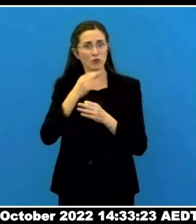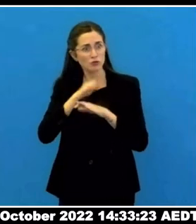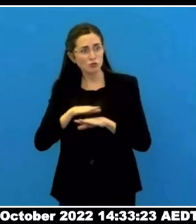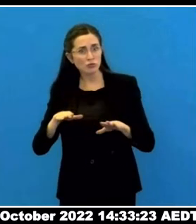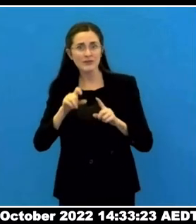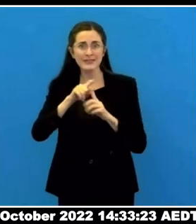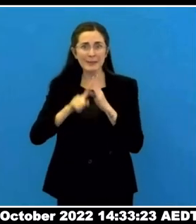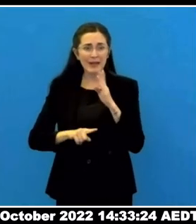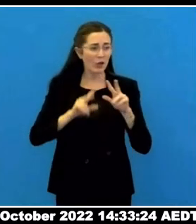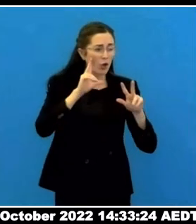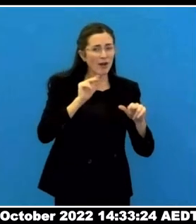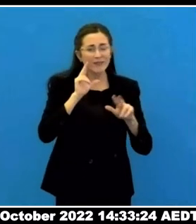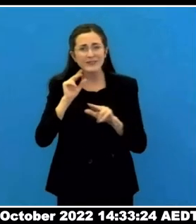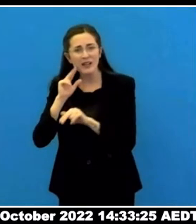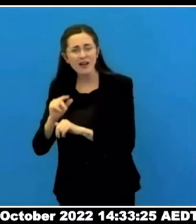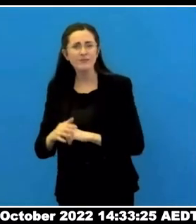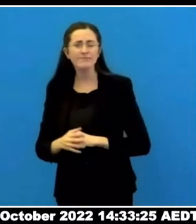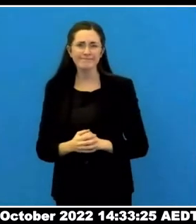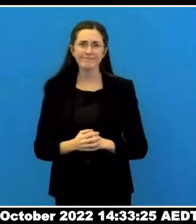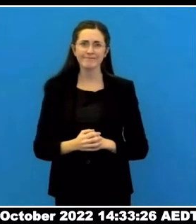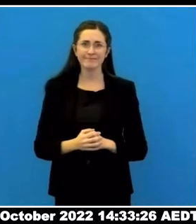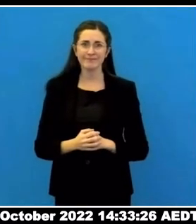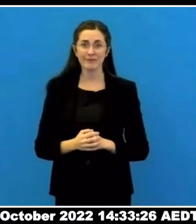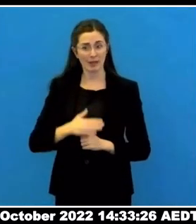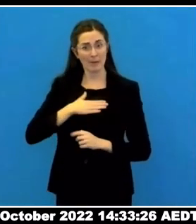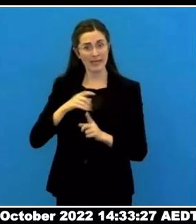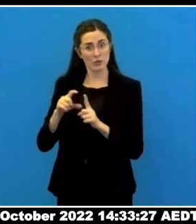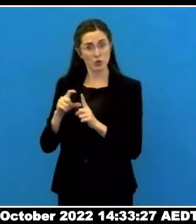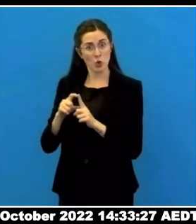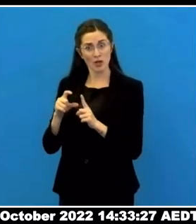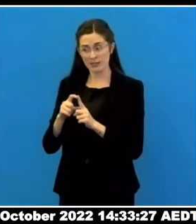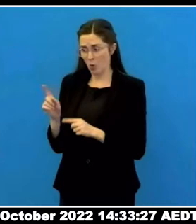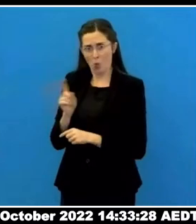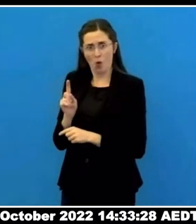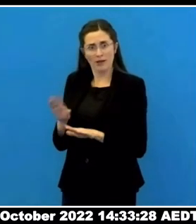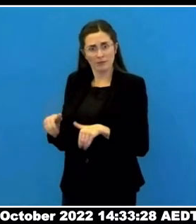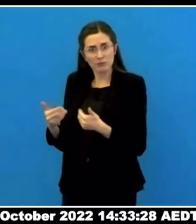pardon the only help my daughter gets is having the support worker